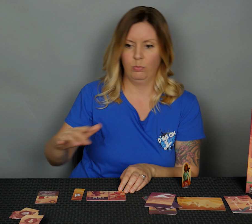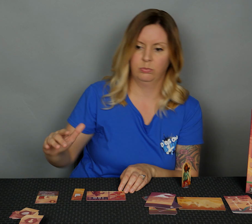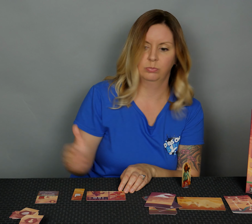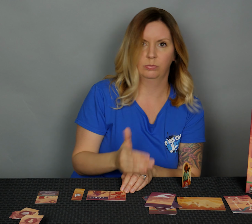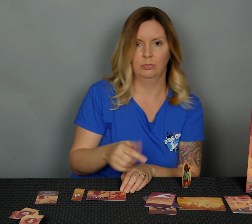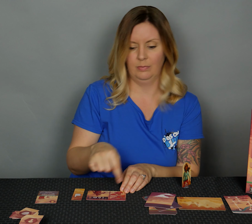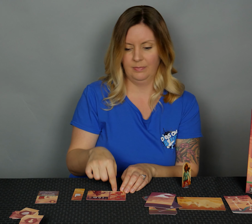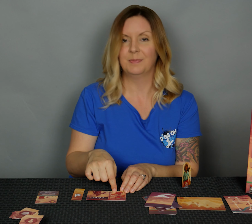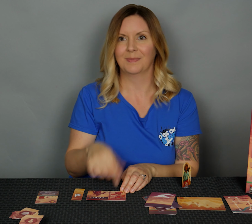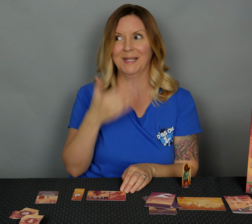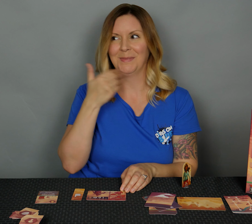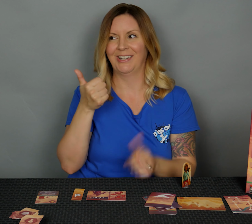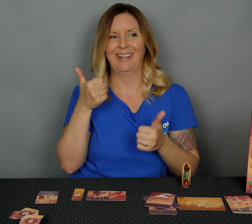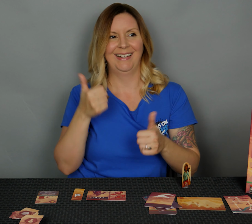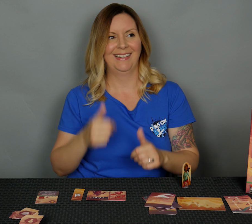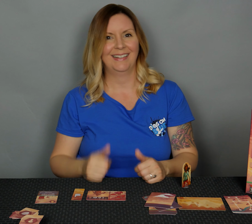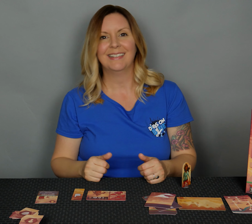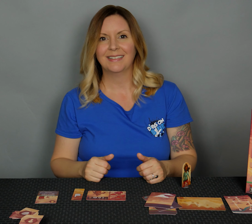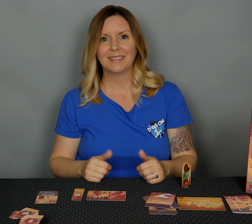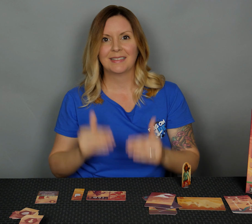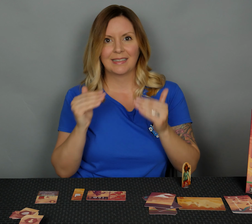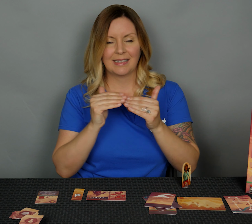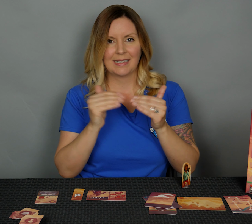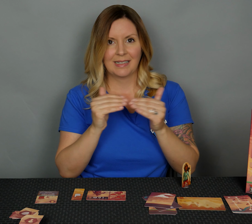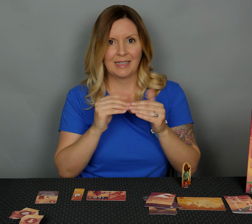You’re all better now!